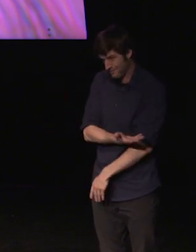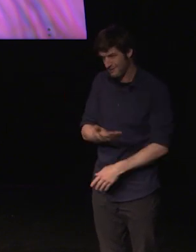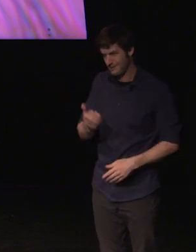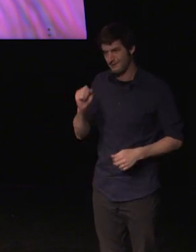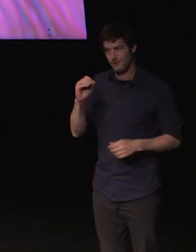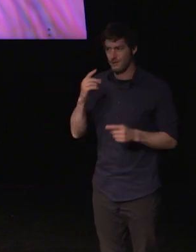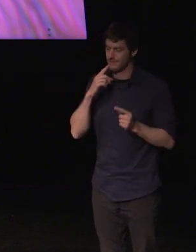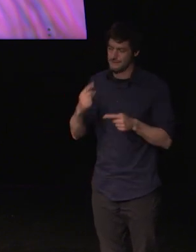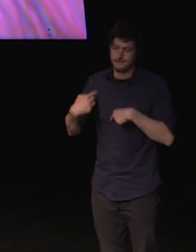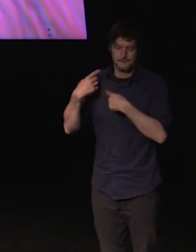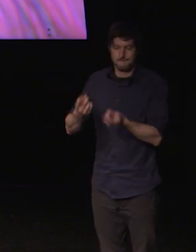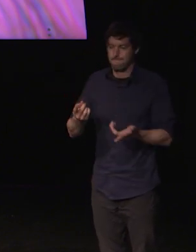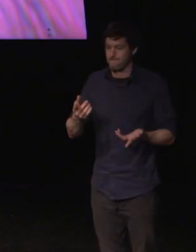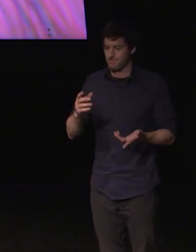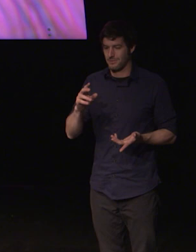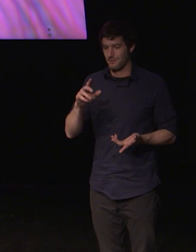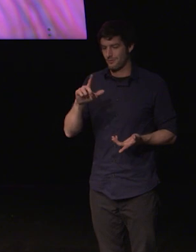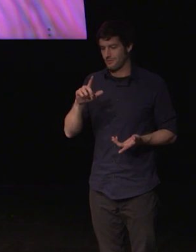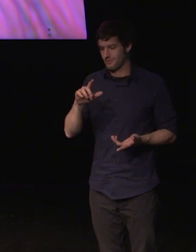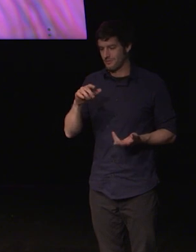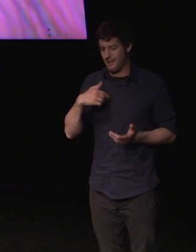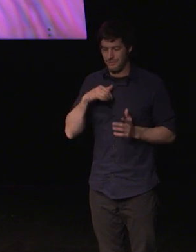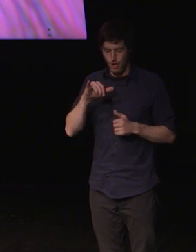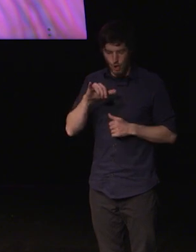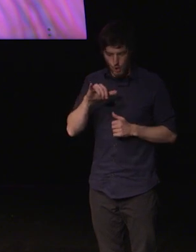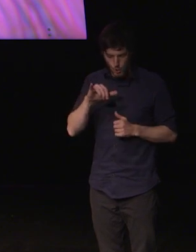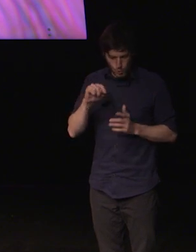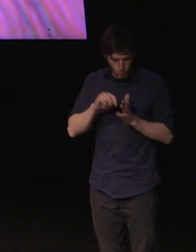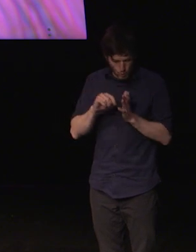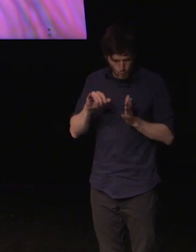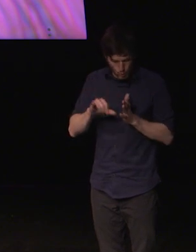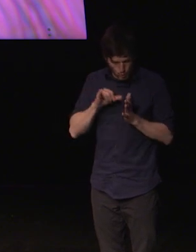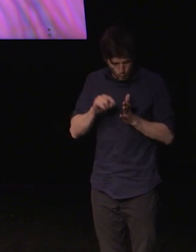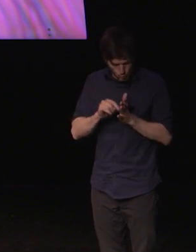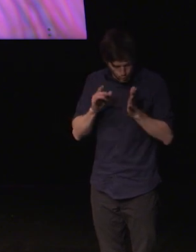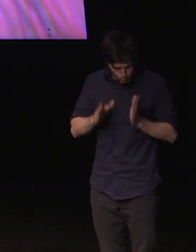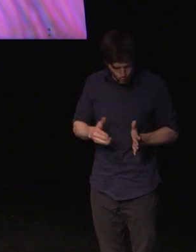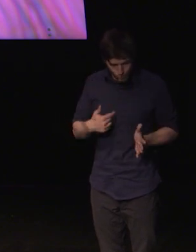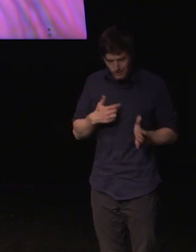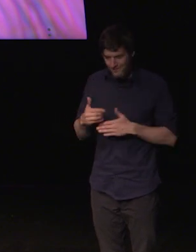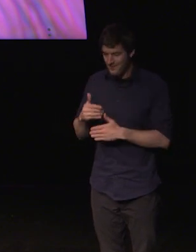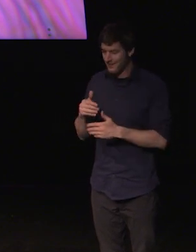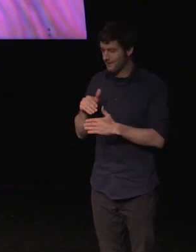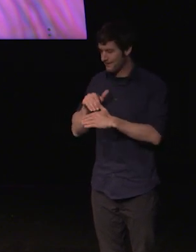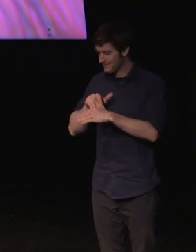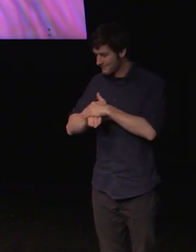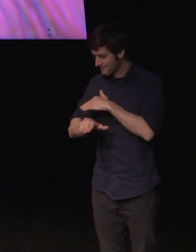I am a... So I've been a youtuber, I've been an accessibility advocate, I've also been a Twitch streamer,